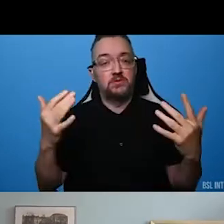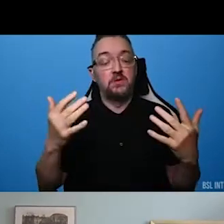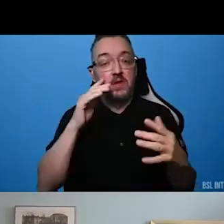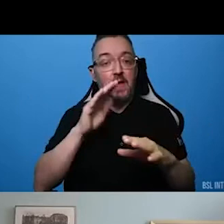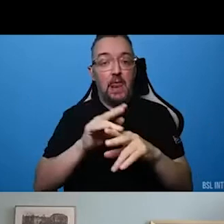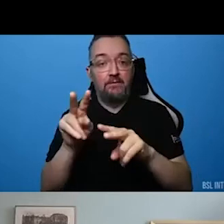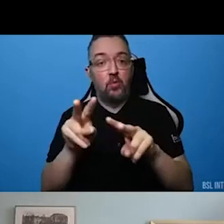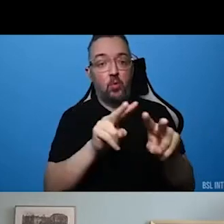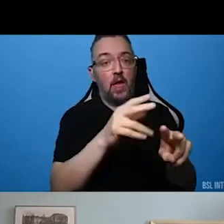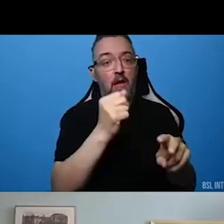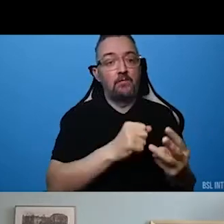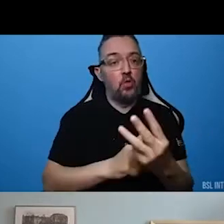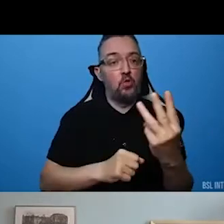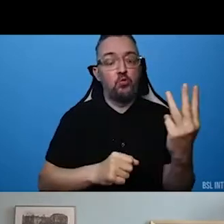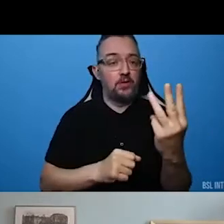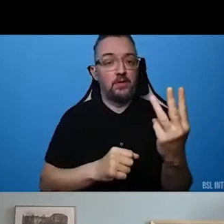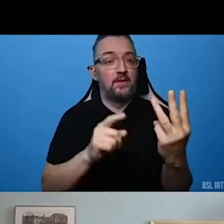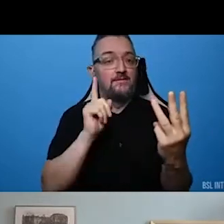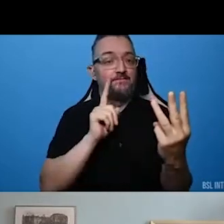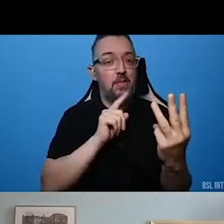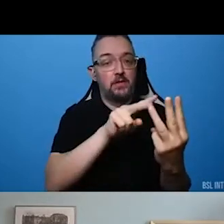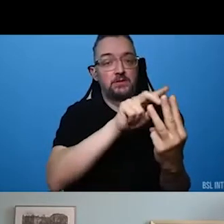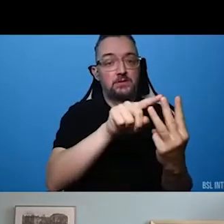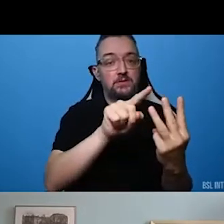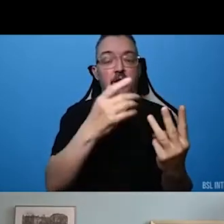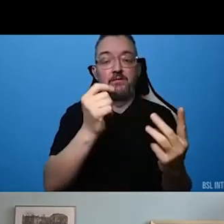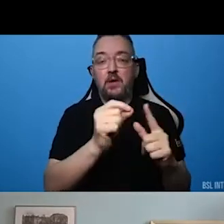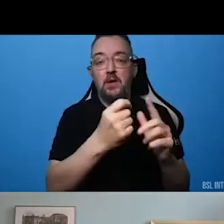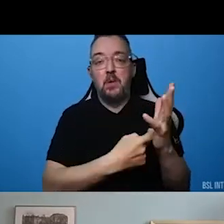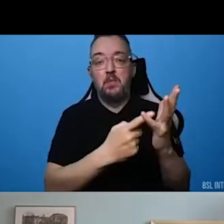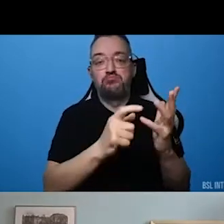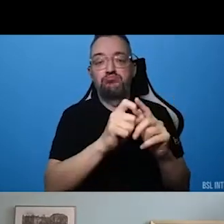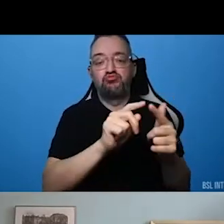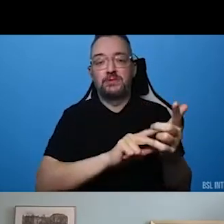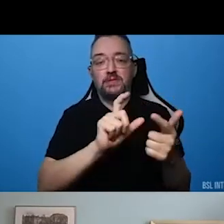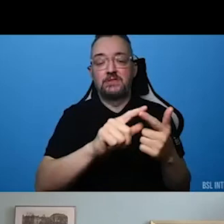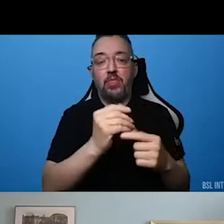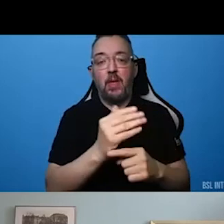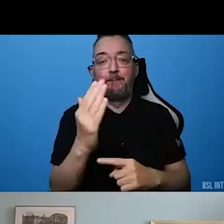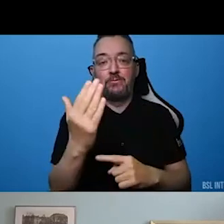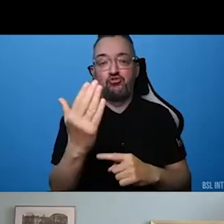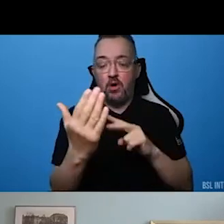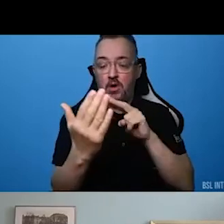we have a trio of female figures. We have Prudence holding a mirror for foresight and wisdom,